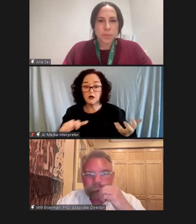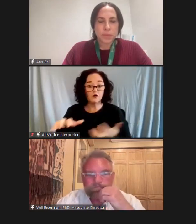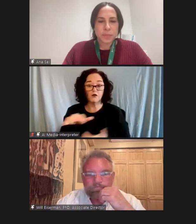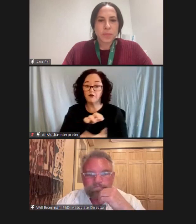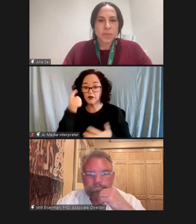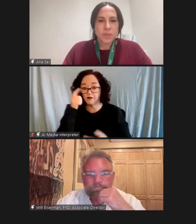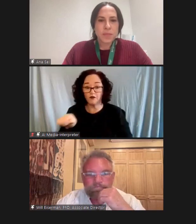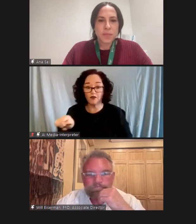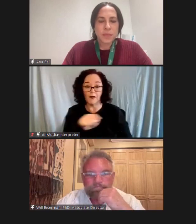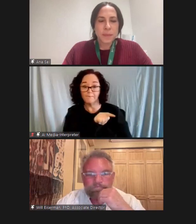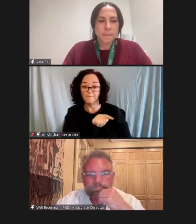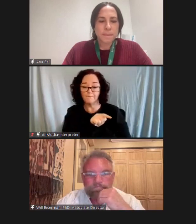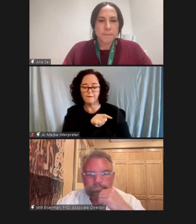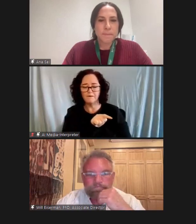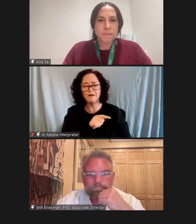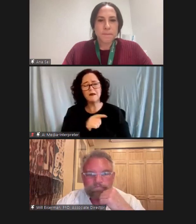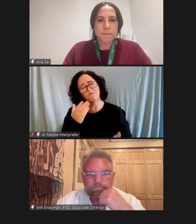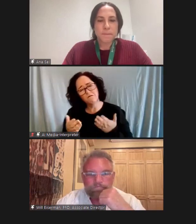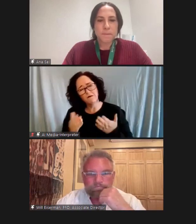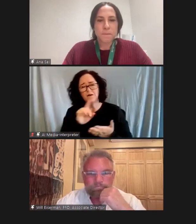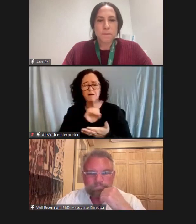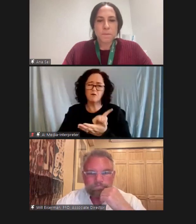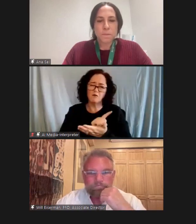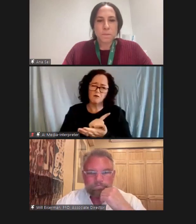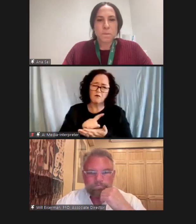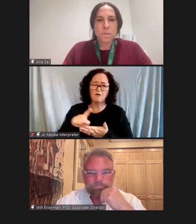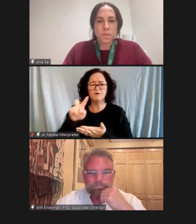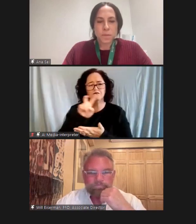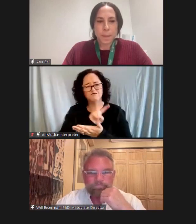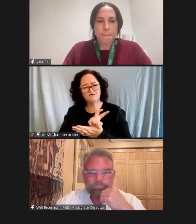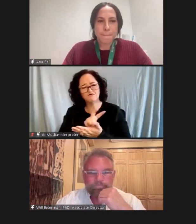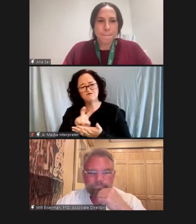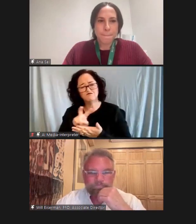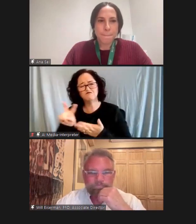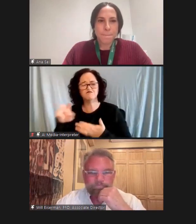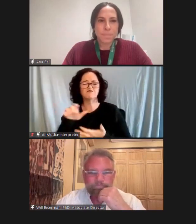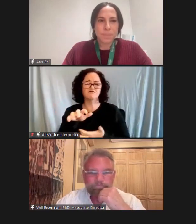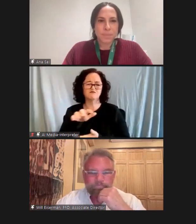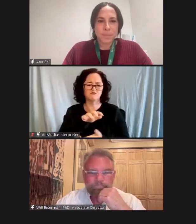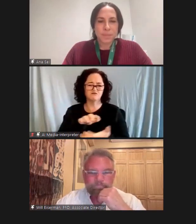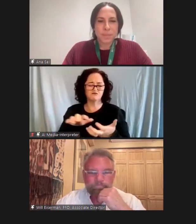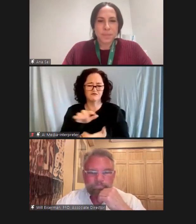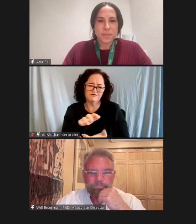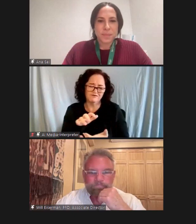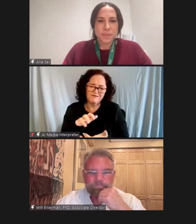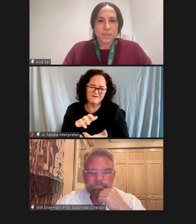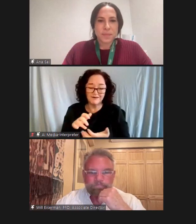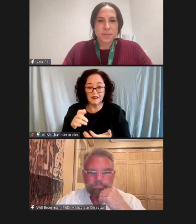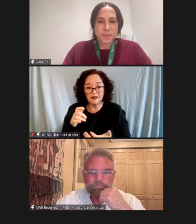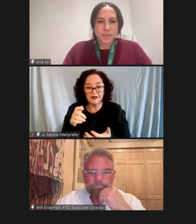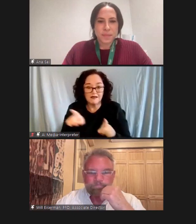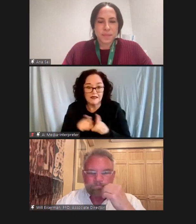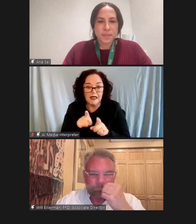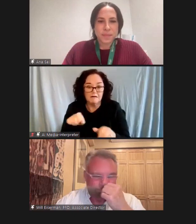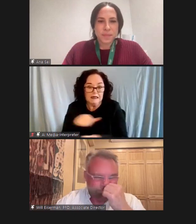few weeks like it would be for any of us